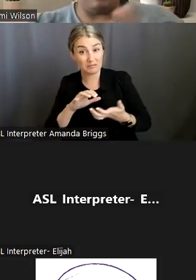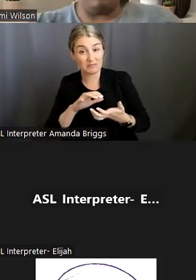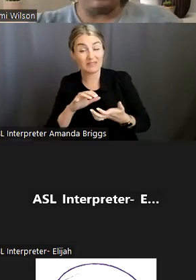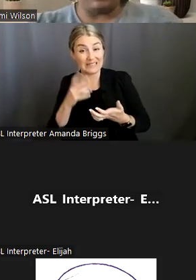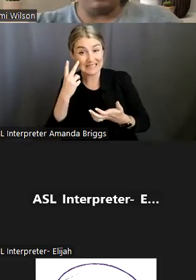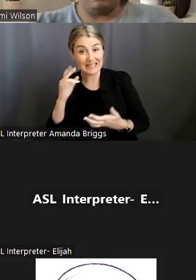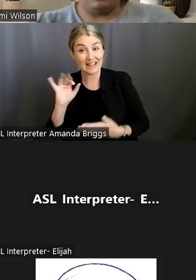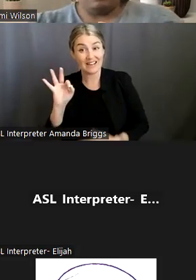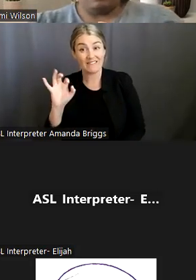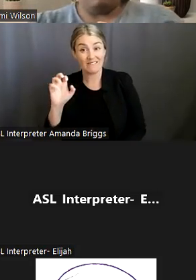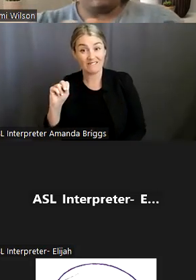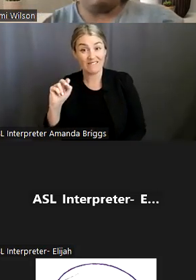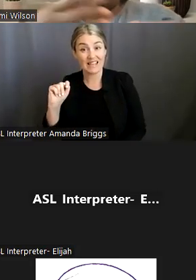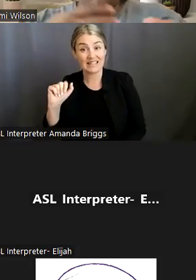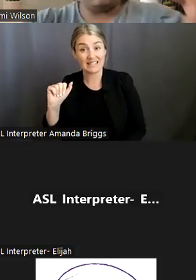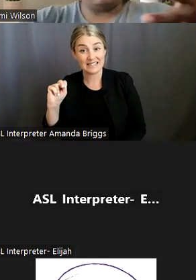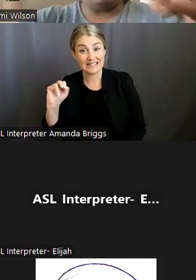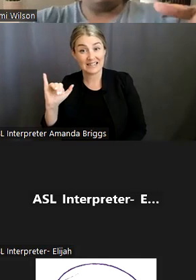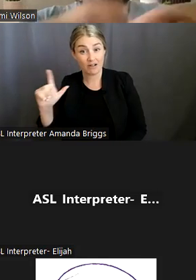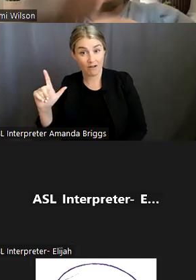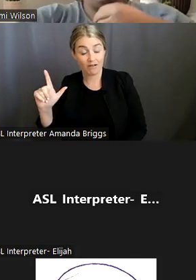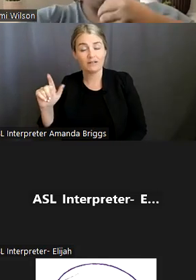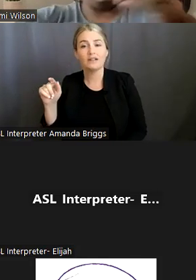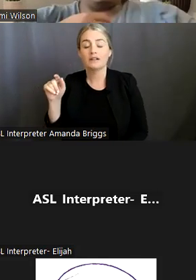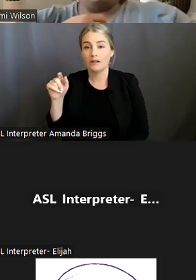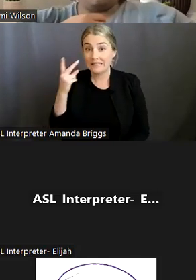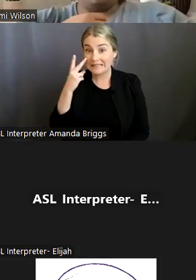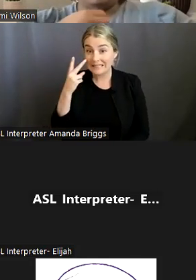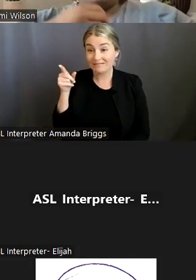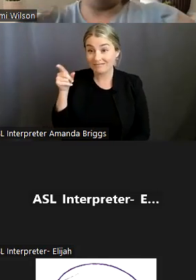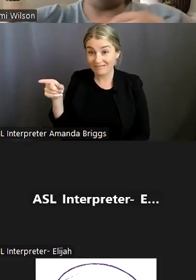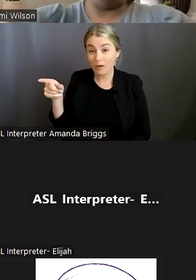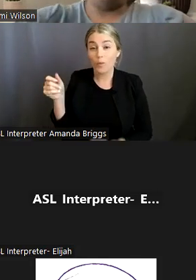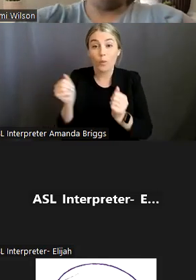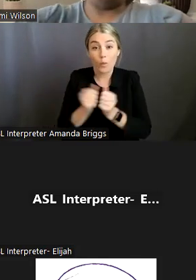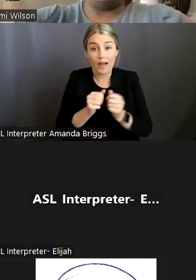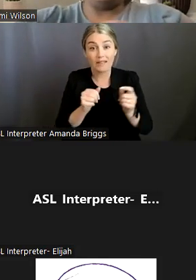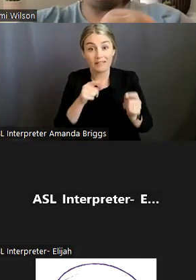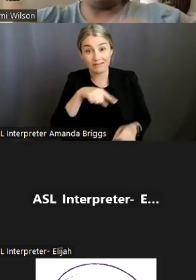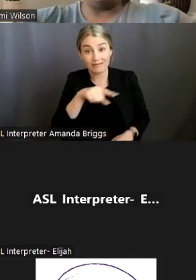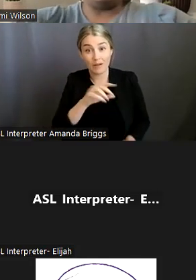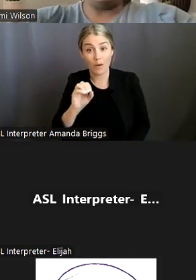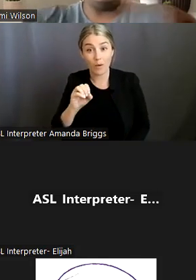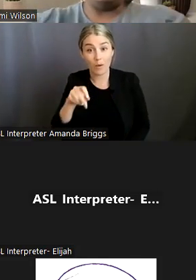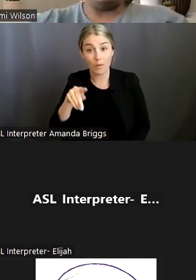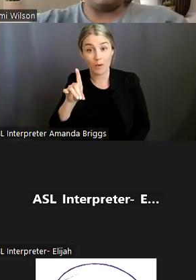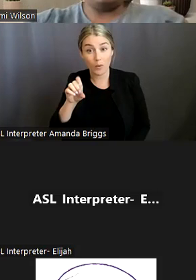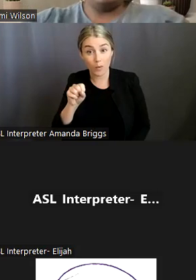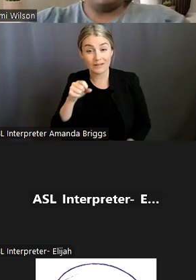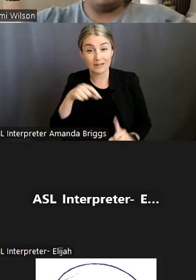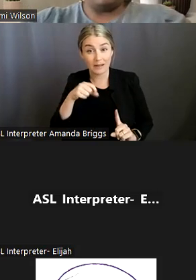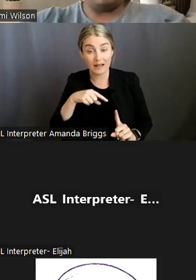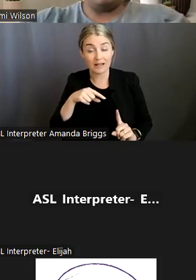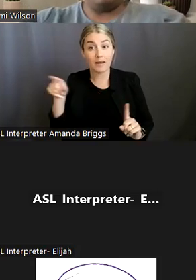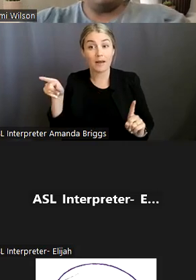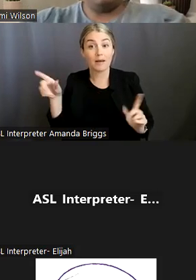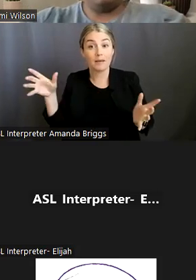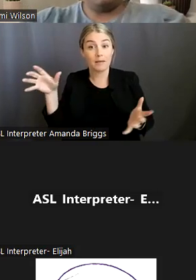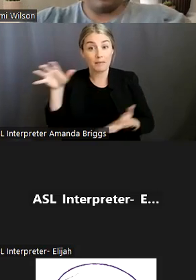that mixing of substance, the fentanyl with the opioids or the stimulants is creating that